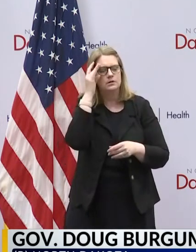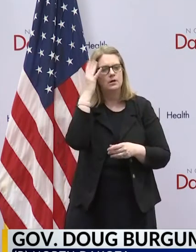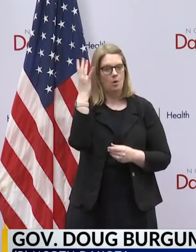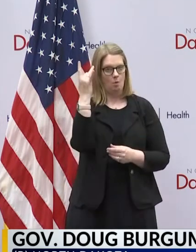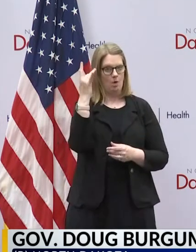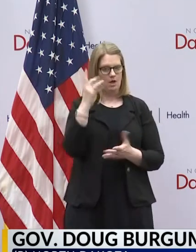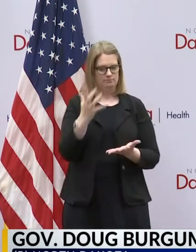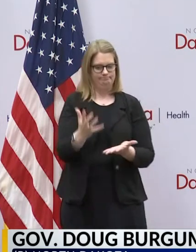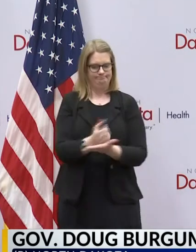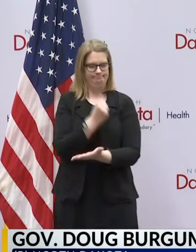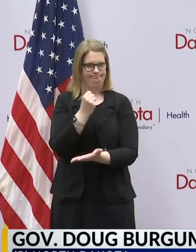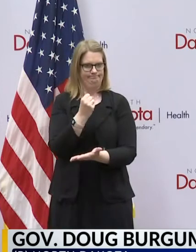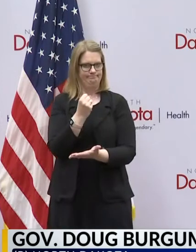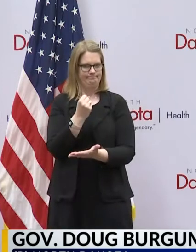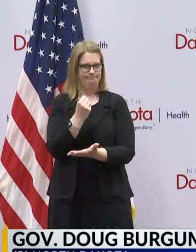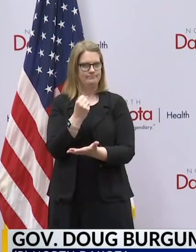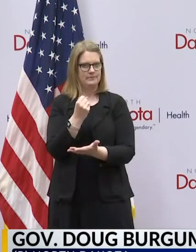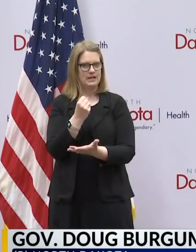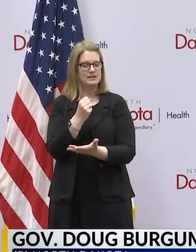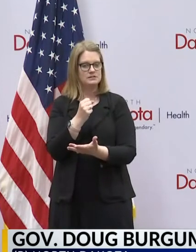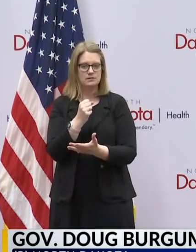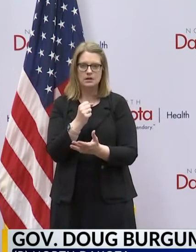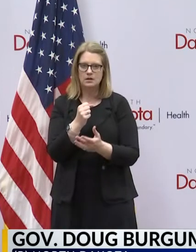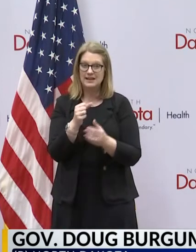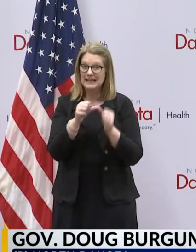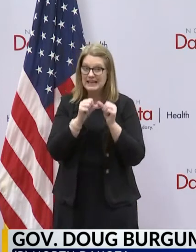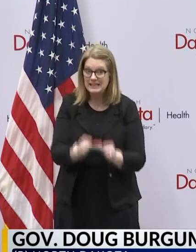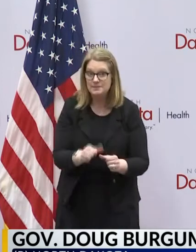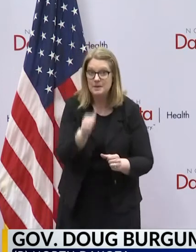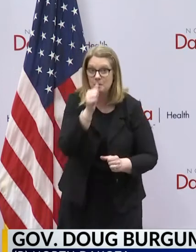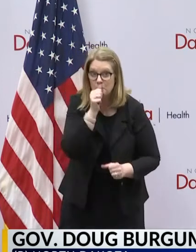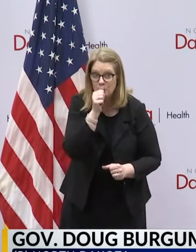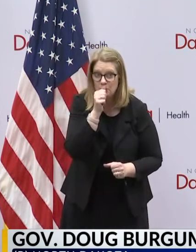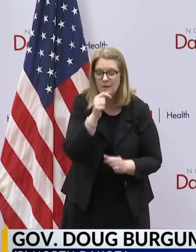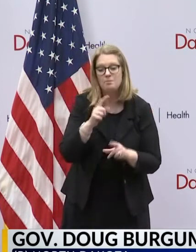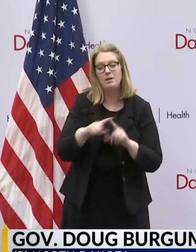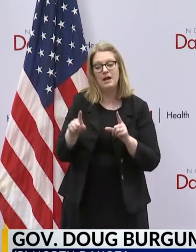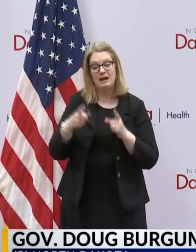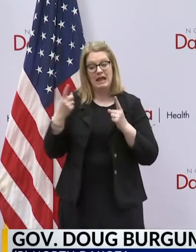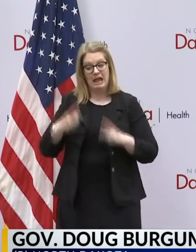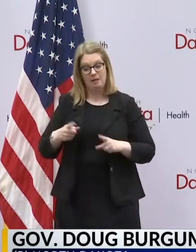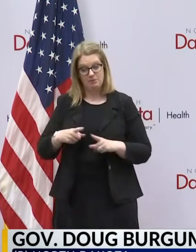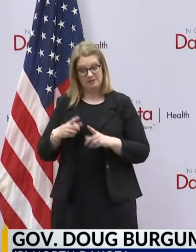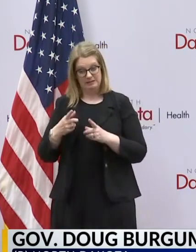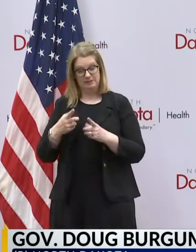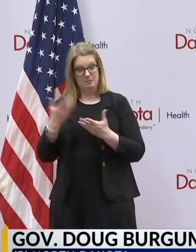DAKOTA SMART RESTART, BECAUSE WE HAVE THE OPPORTUNITY TO BE ABLE AGAIN, ALL ANONYMOUSLY, BUT IN